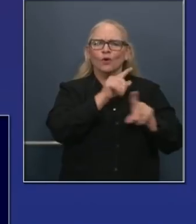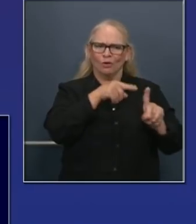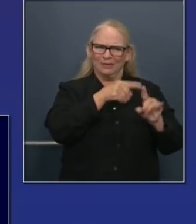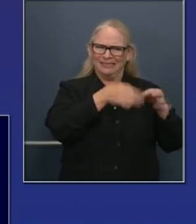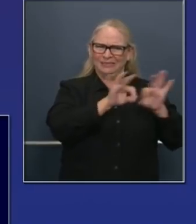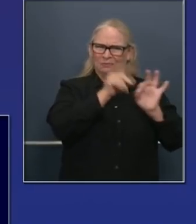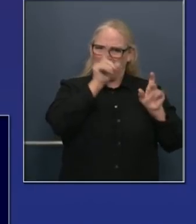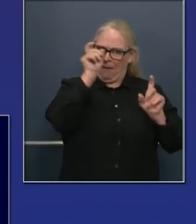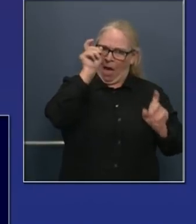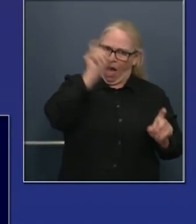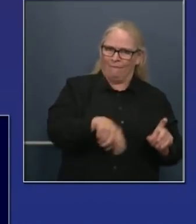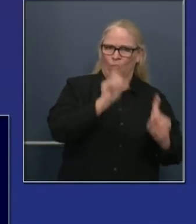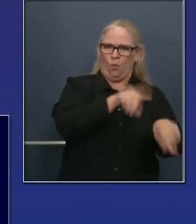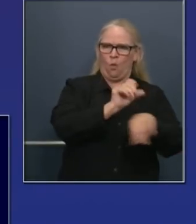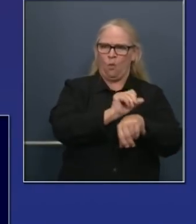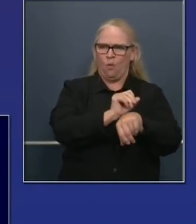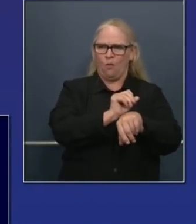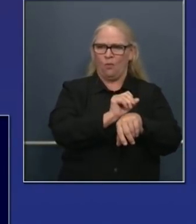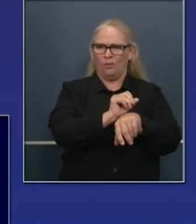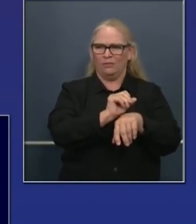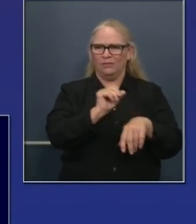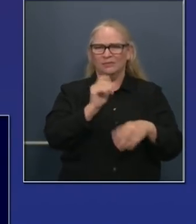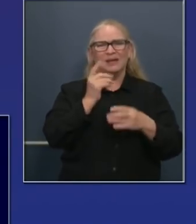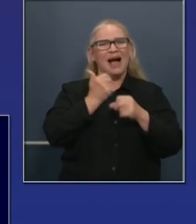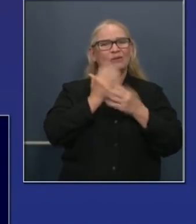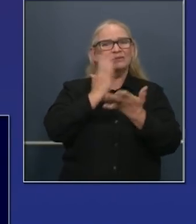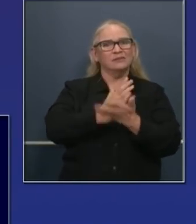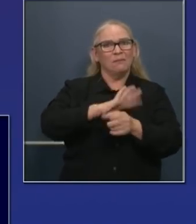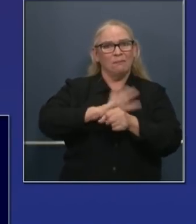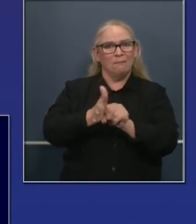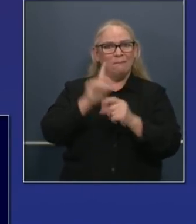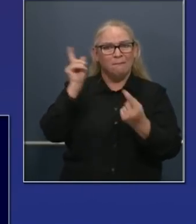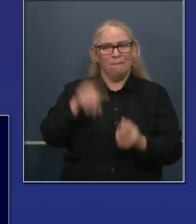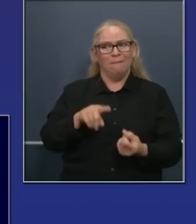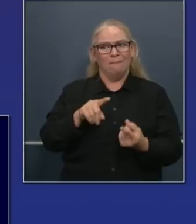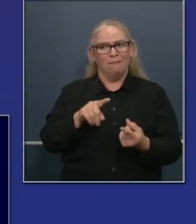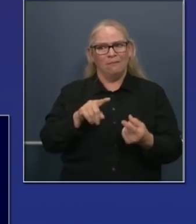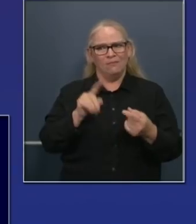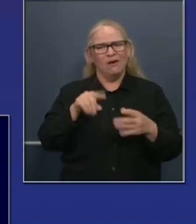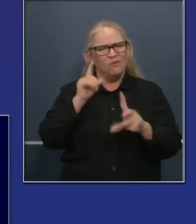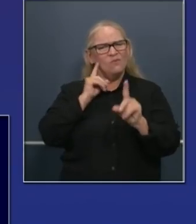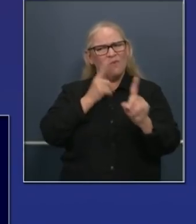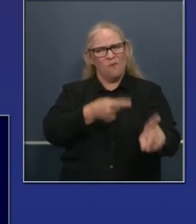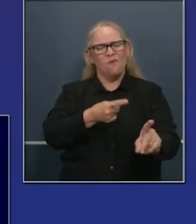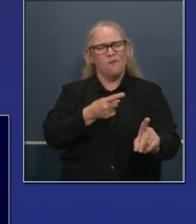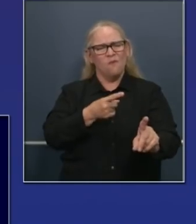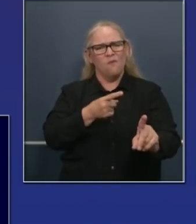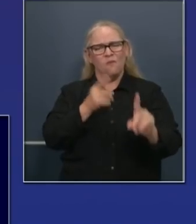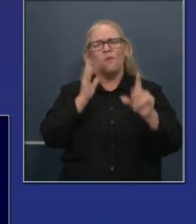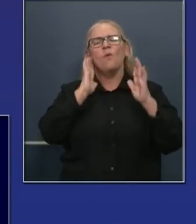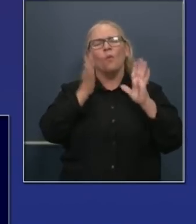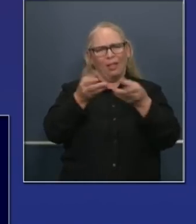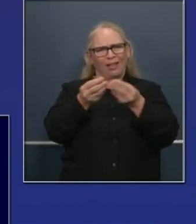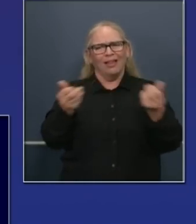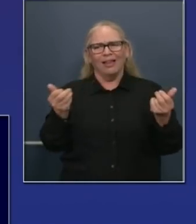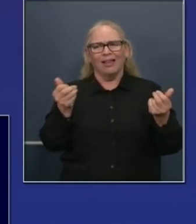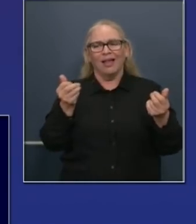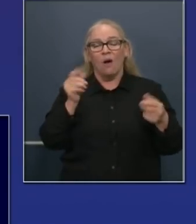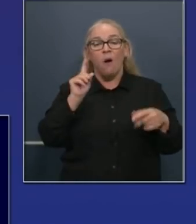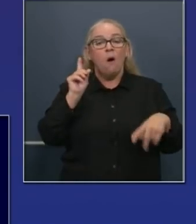PLACED ON ESSENTIAL WORKERS AND FOR US TO BE ABLE TO BE SUCCESSFUL IN STOPPING THE SPREAD OF COVID-19 AND